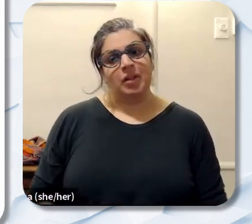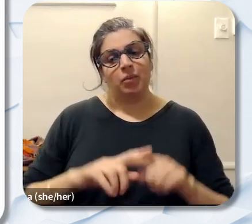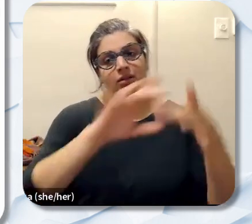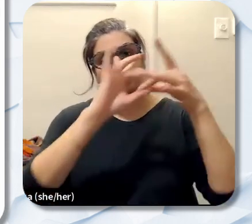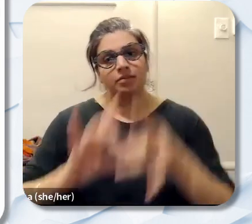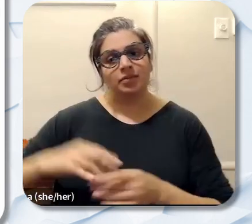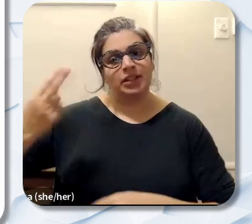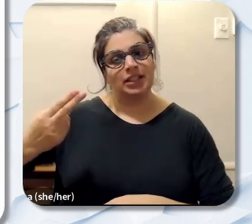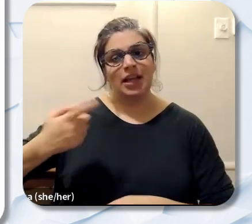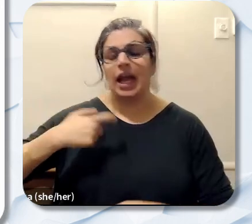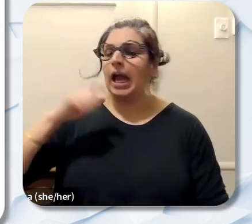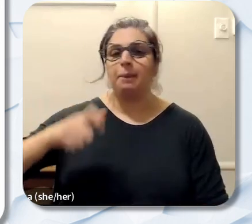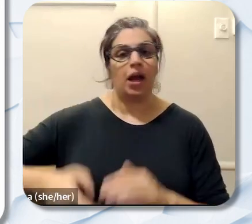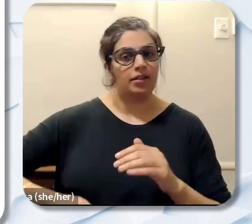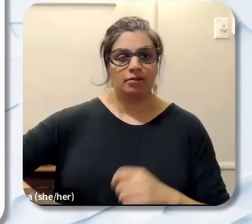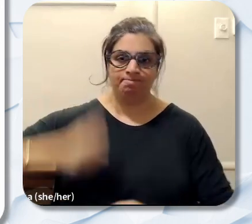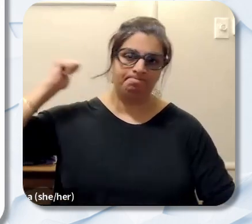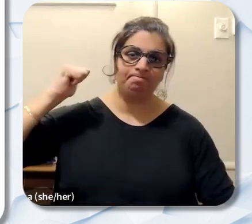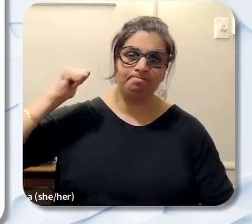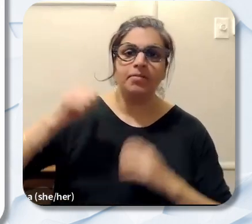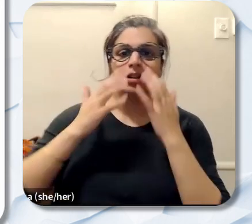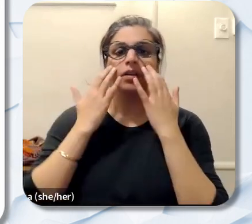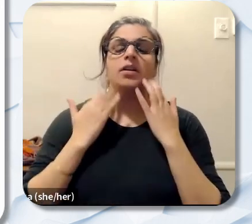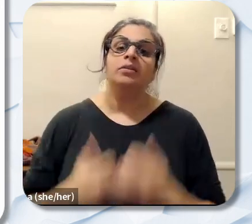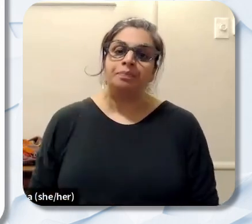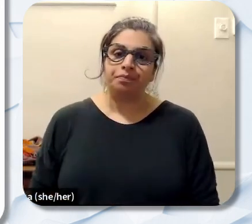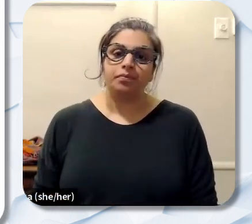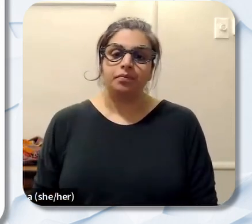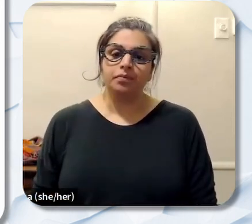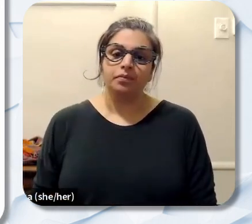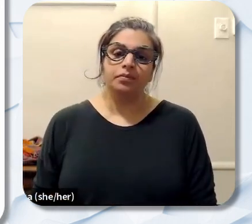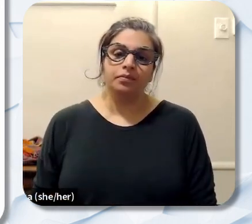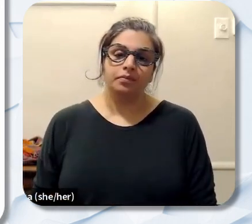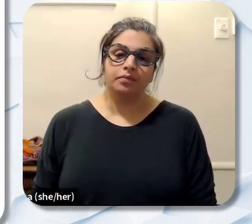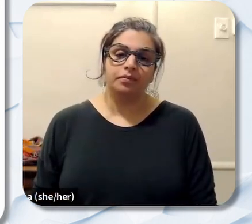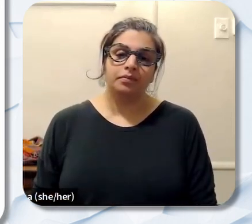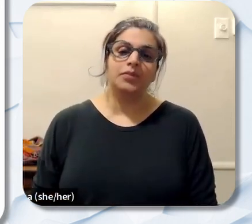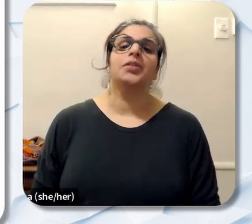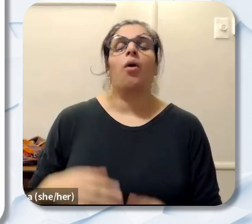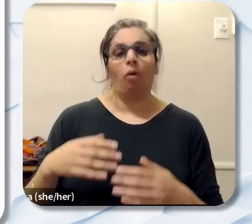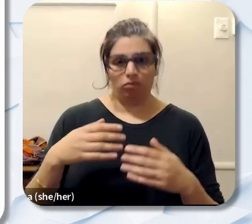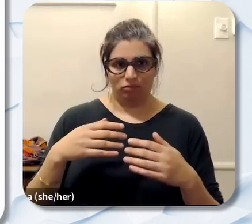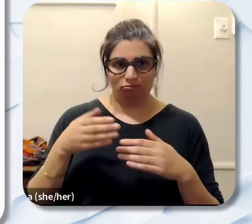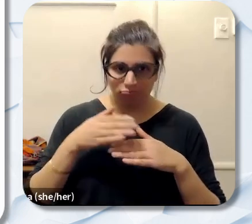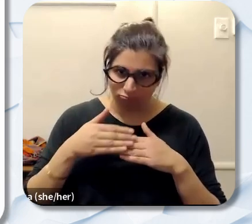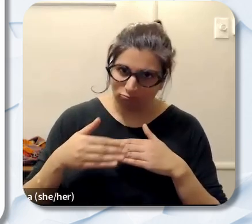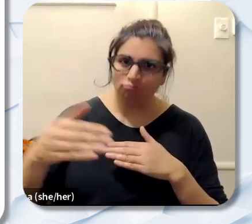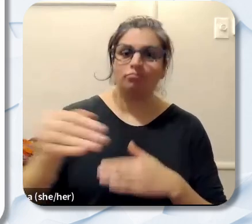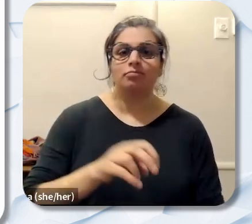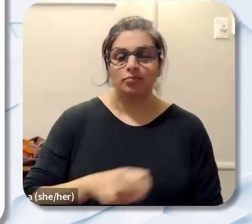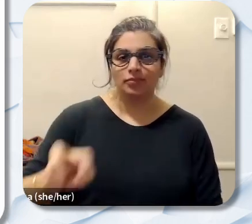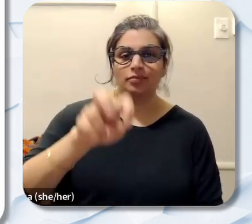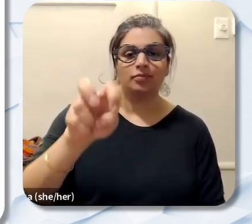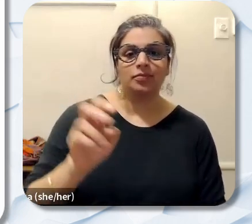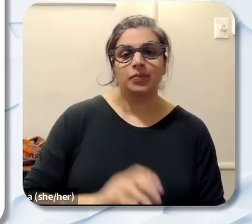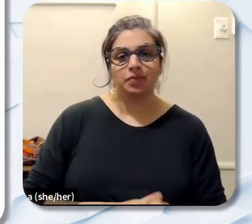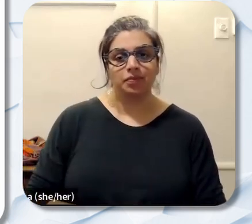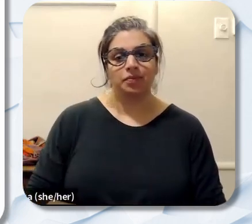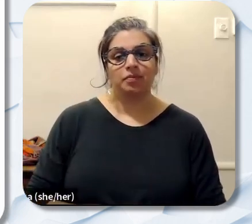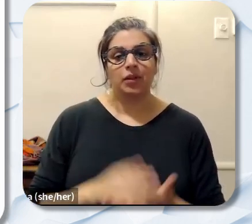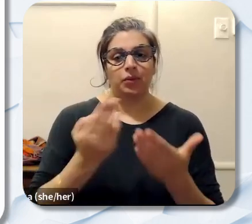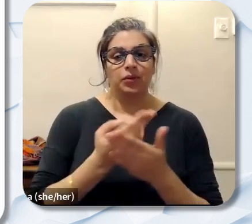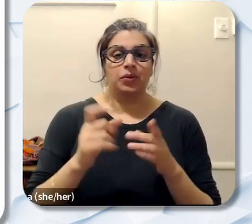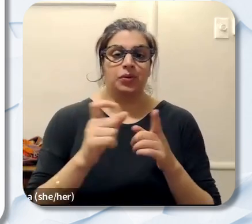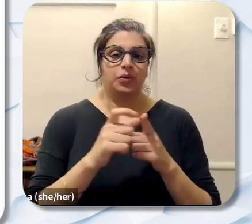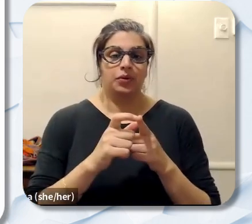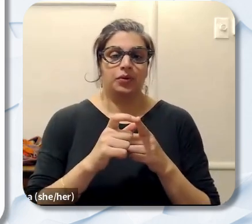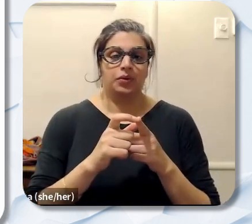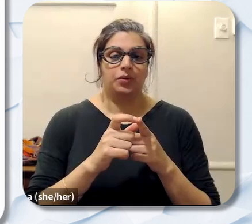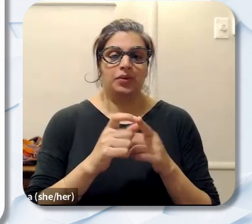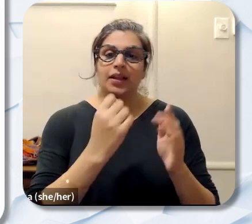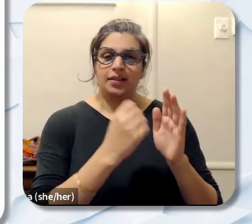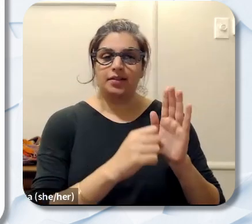reject this belief. As we journey on through this presentation I want to use the term a symbol from